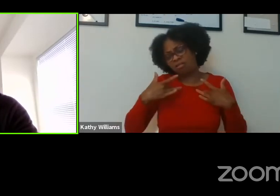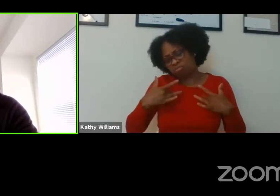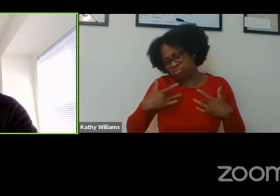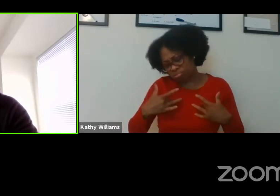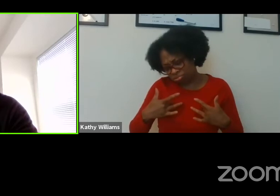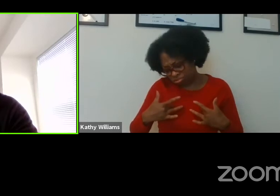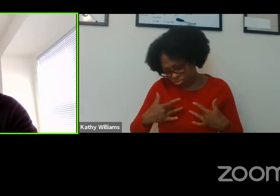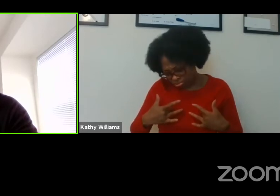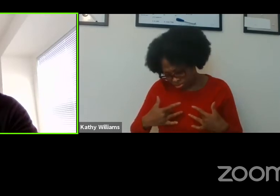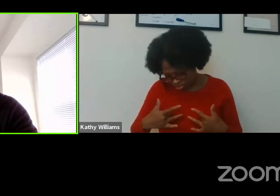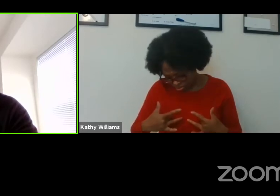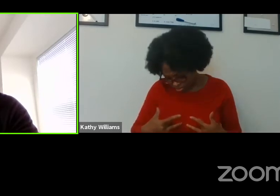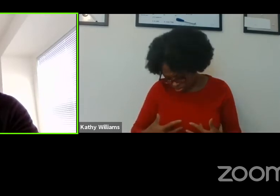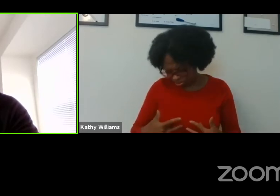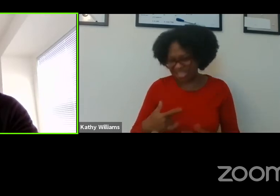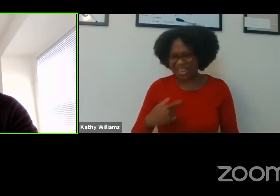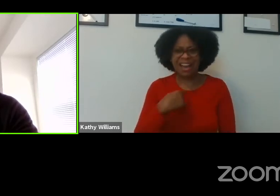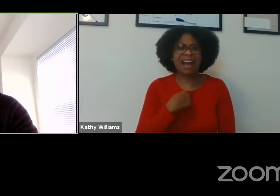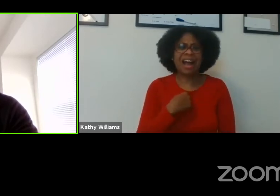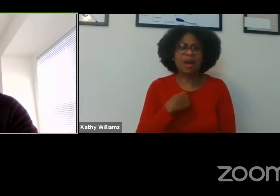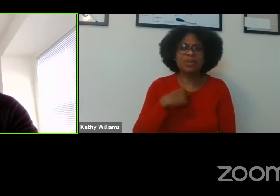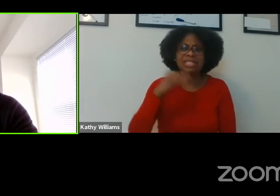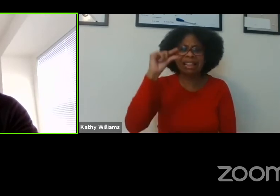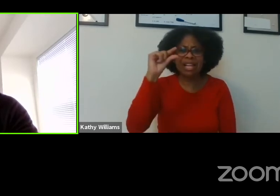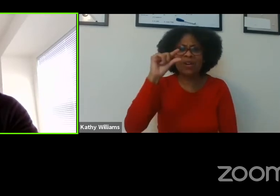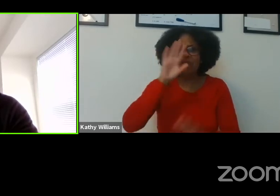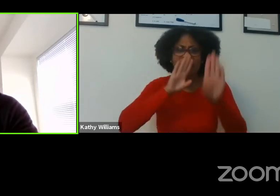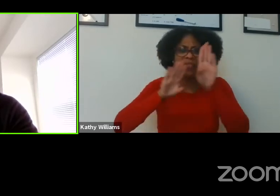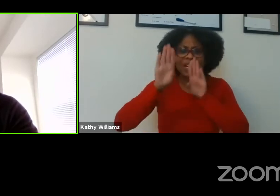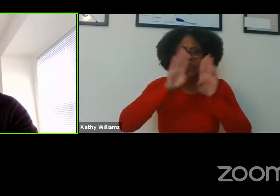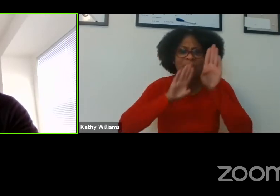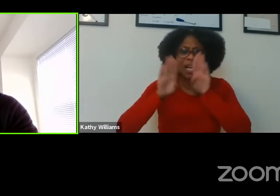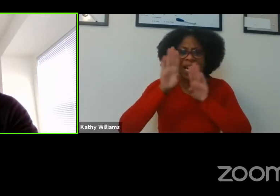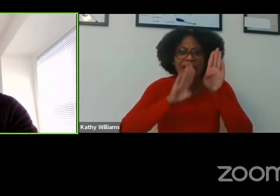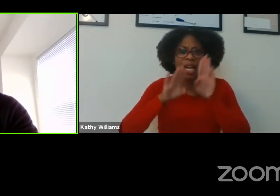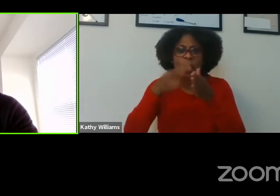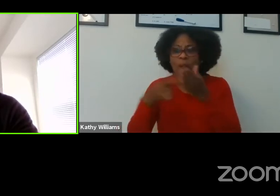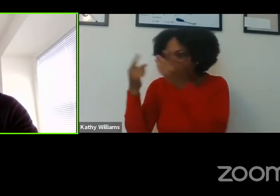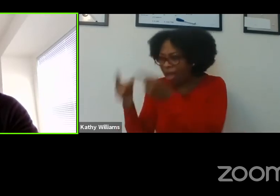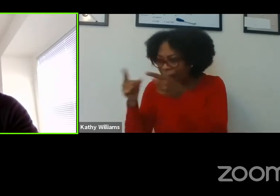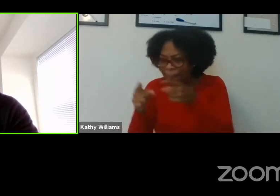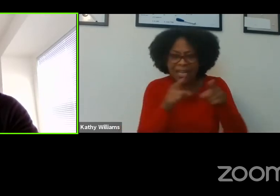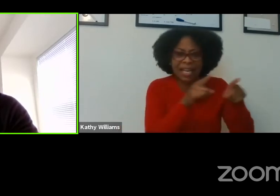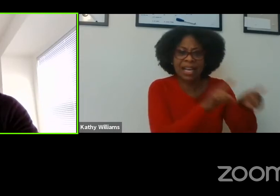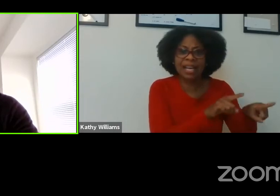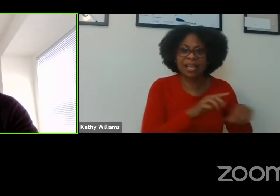I was a little frustrated by what was happening.